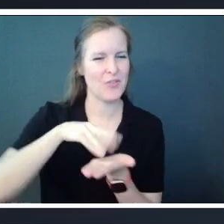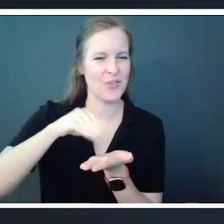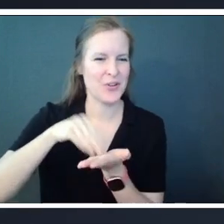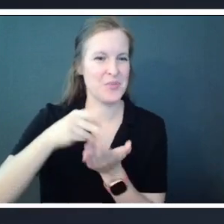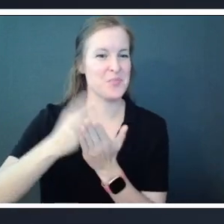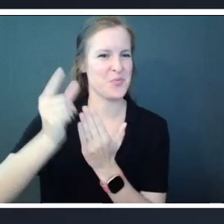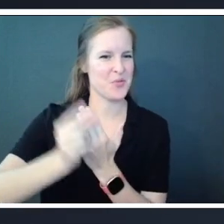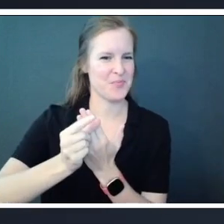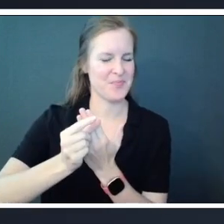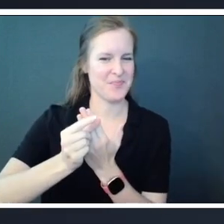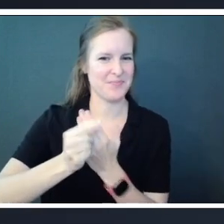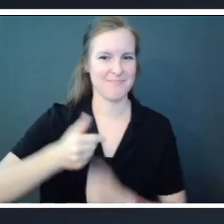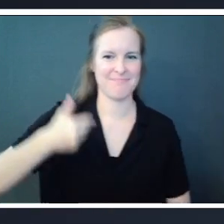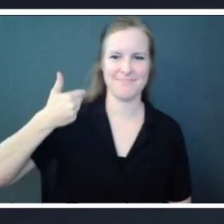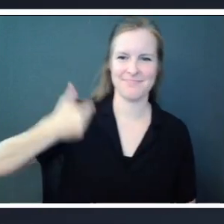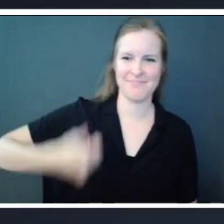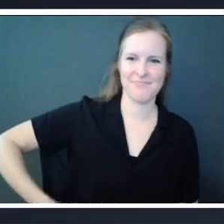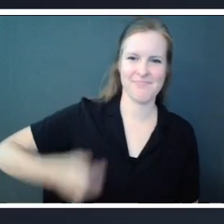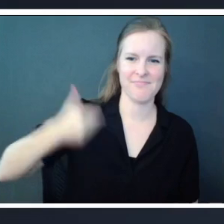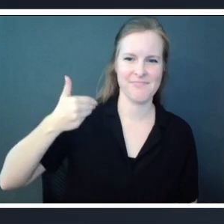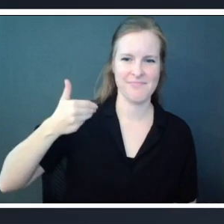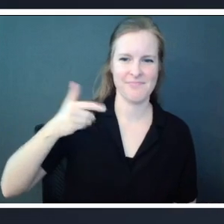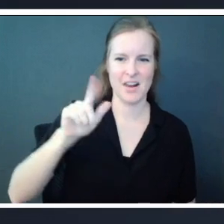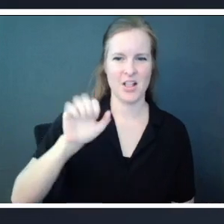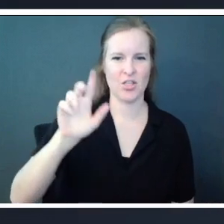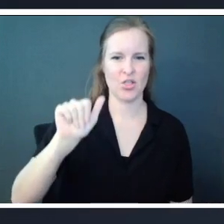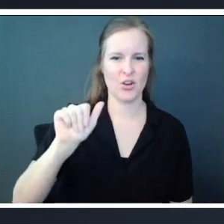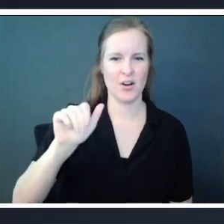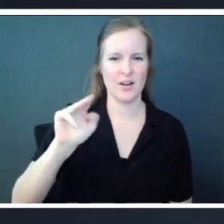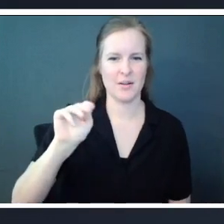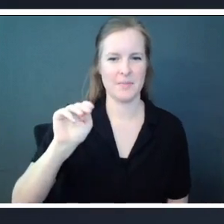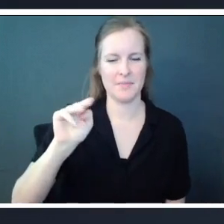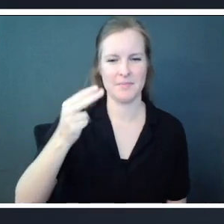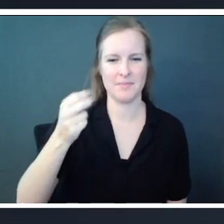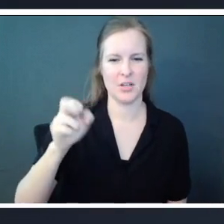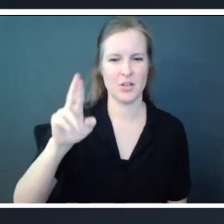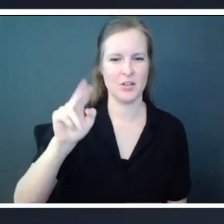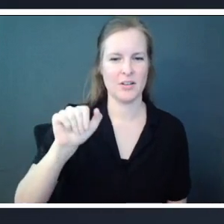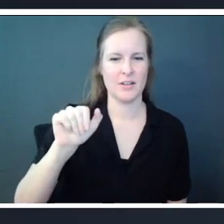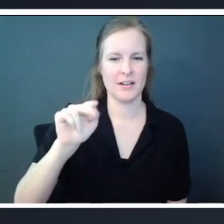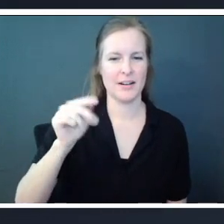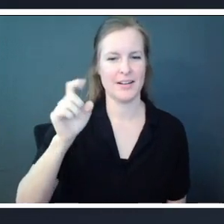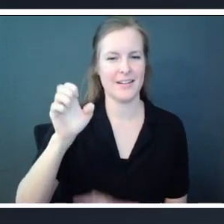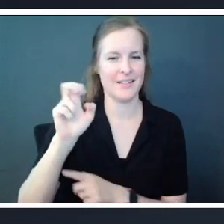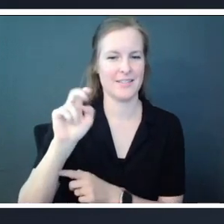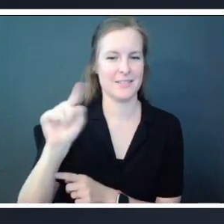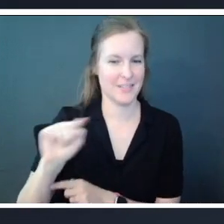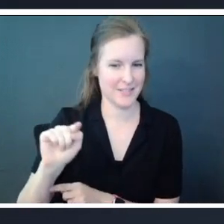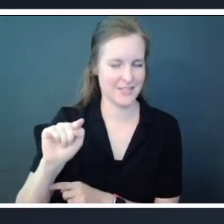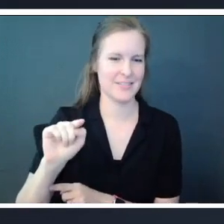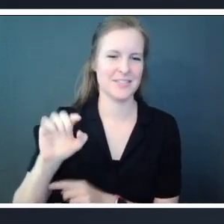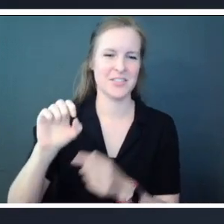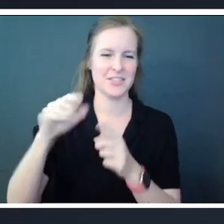Hi and my name is Laura Hernandez. My pronouns are she/her, and I'm the education programs facilitator. Kaden Borseth: